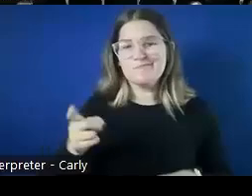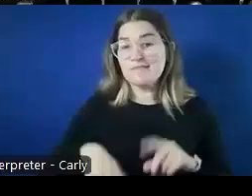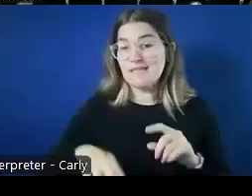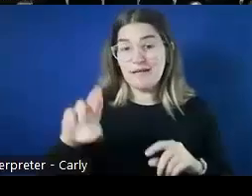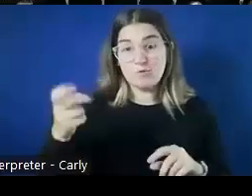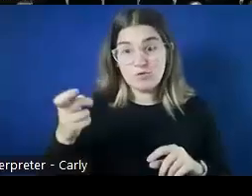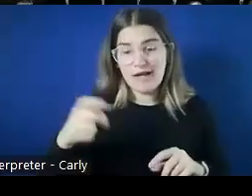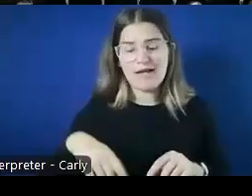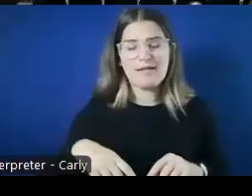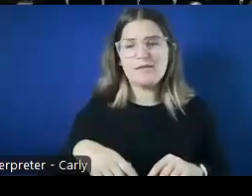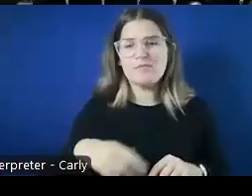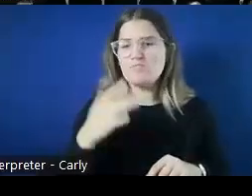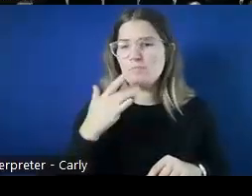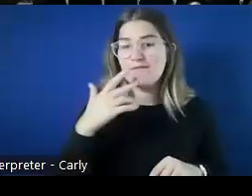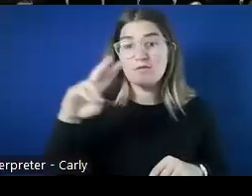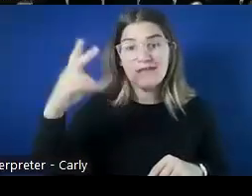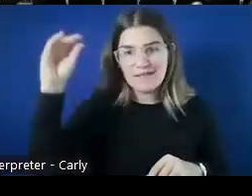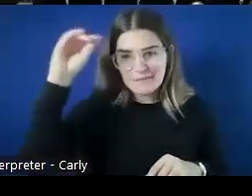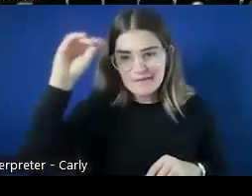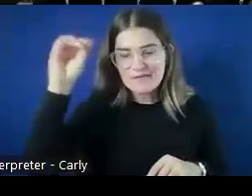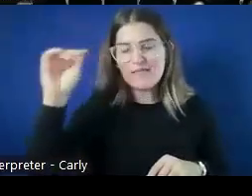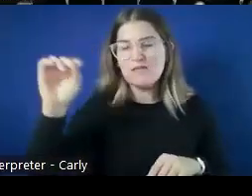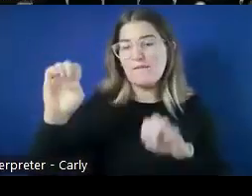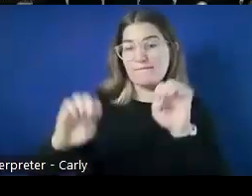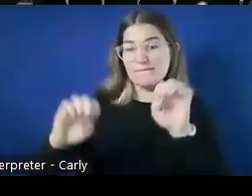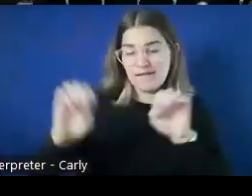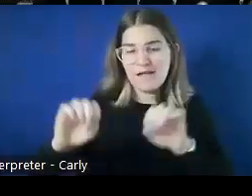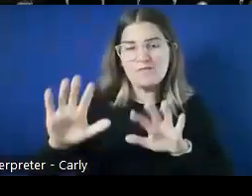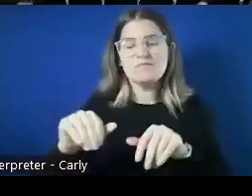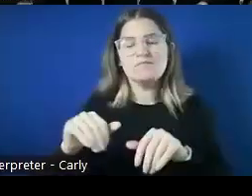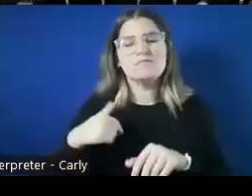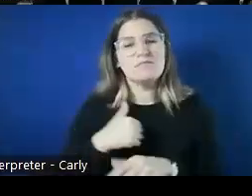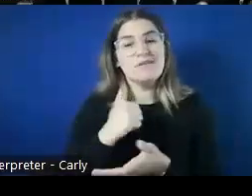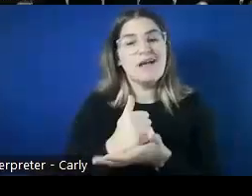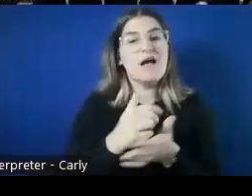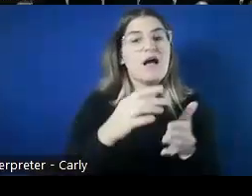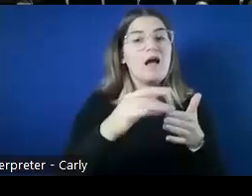they would like an opinion or have somebody to get started we do help to provide recommendations for